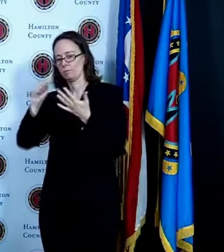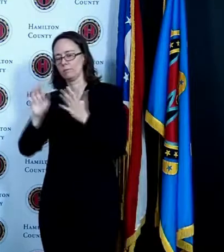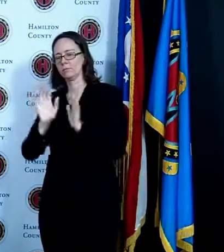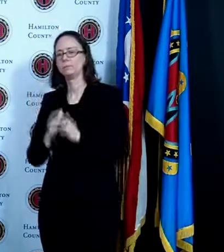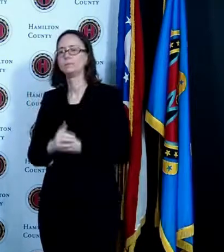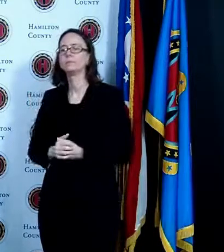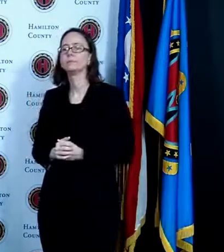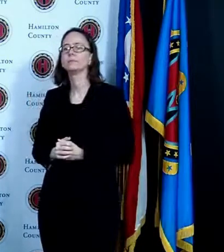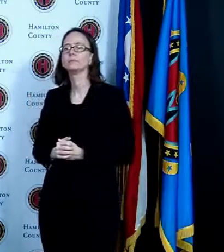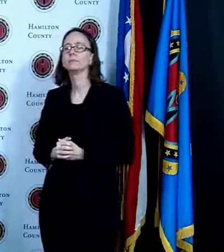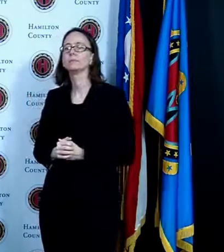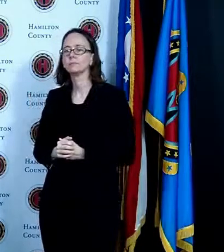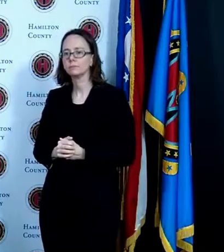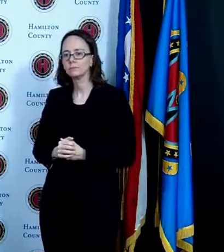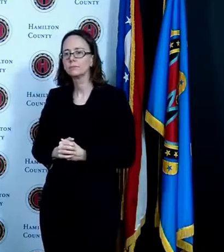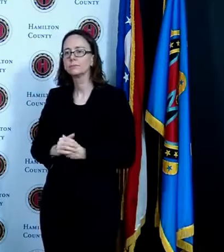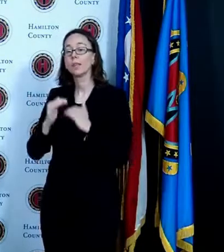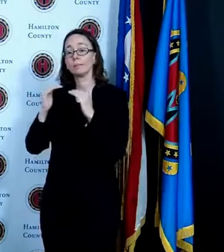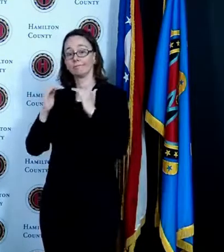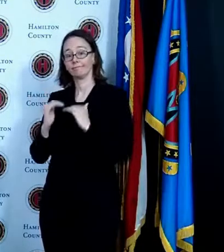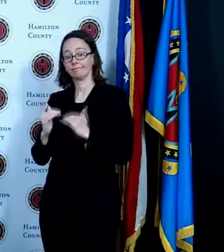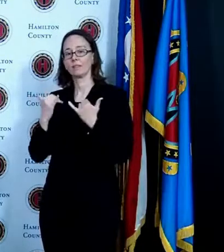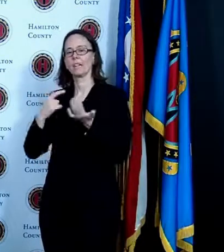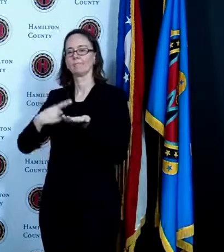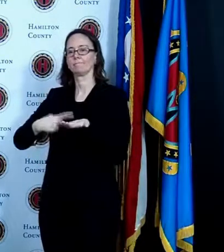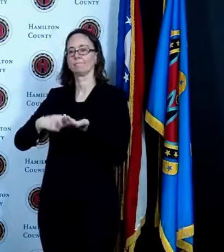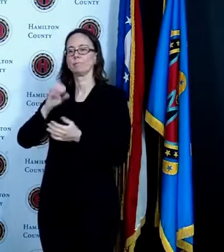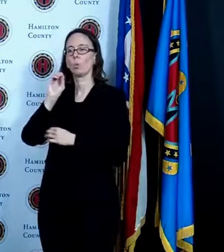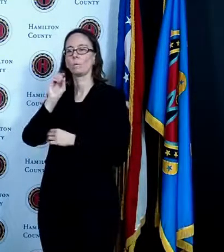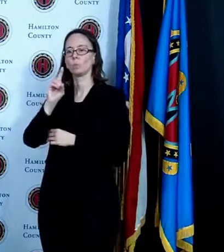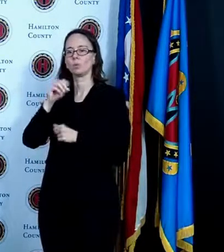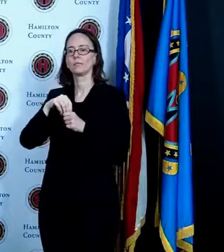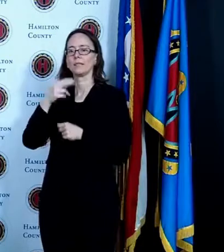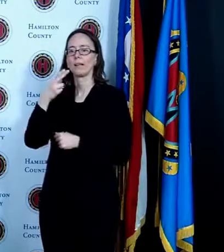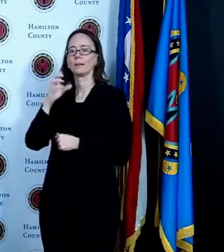daily Hamilton County overdose surveillance since June 9th has